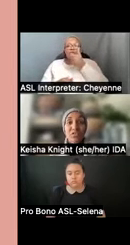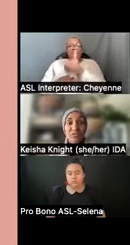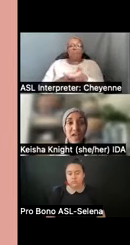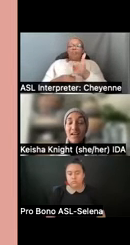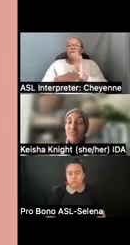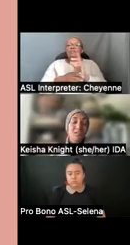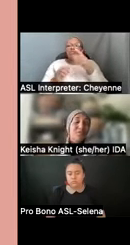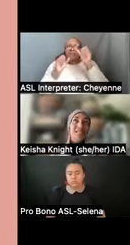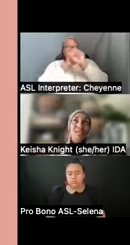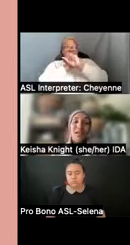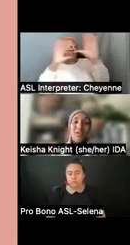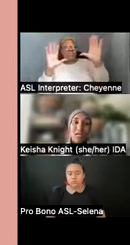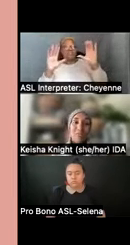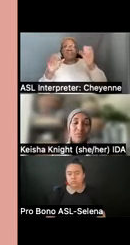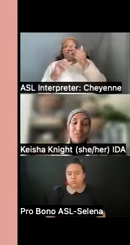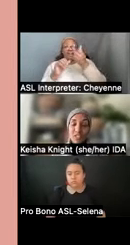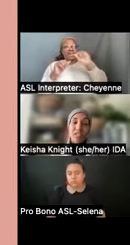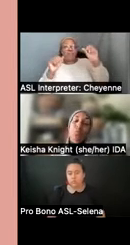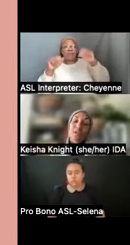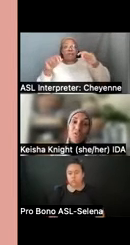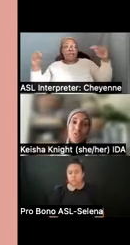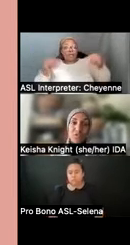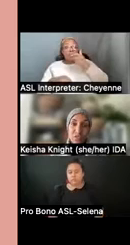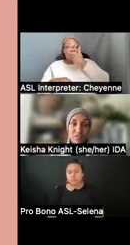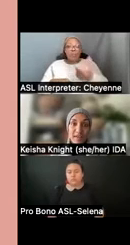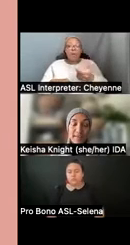Even if it is some pipe dream vision, what are your vision for that?